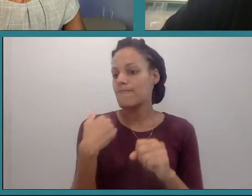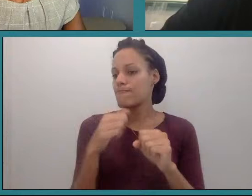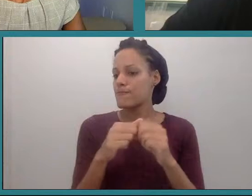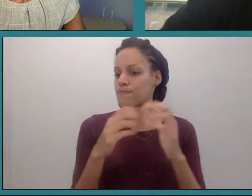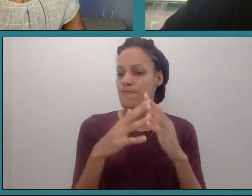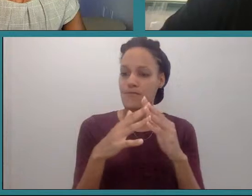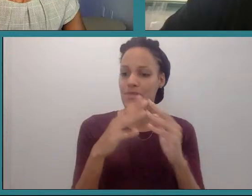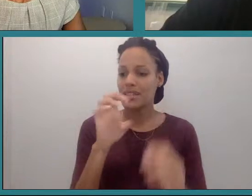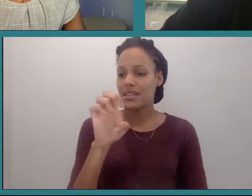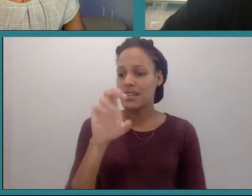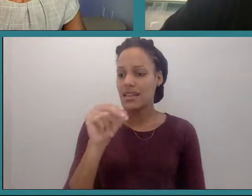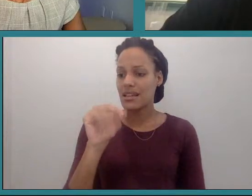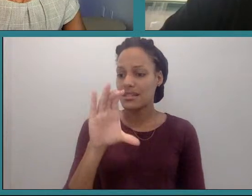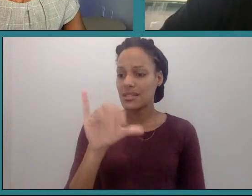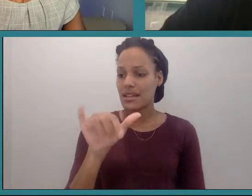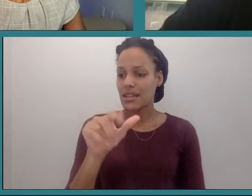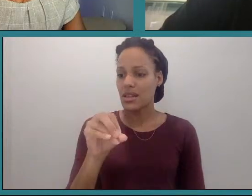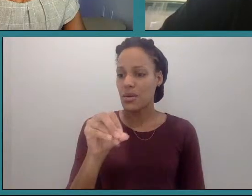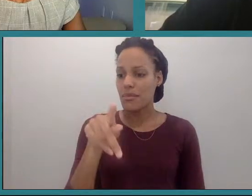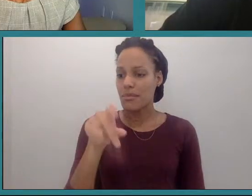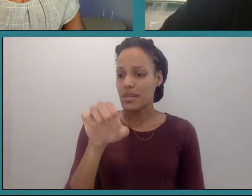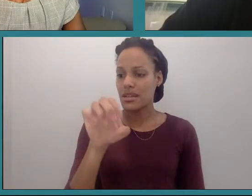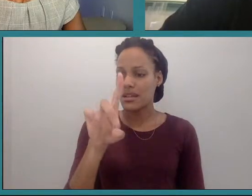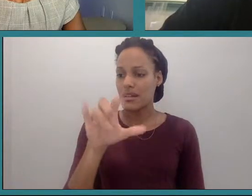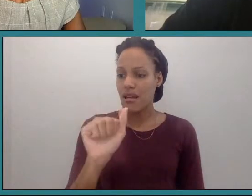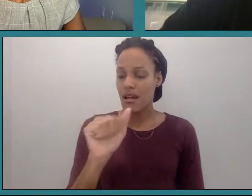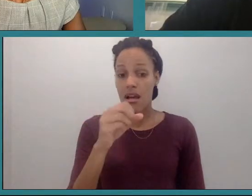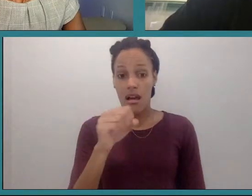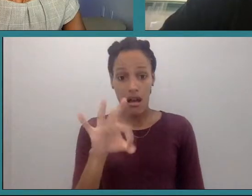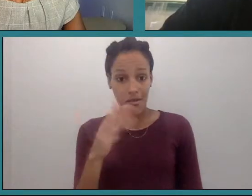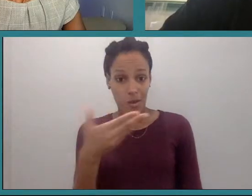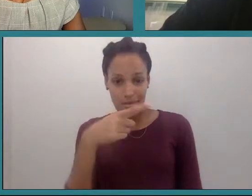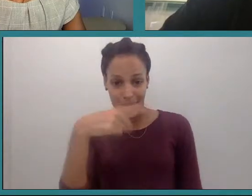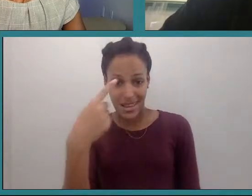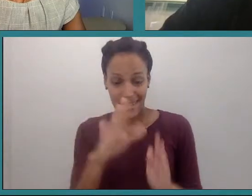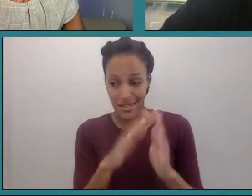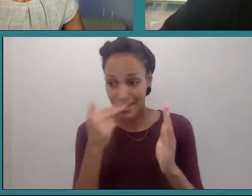profiling over 100 Black people in the comics industry.